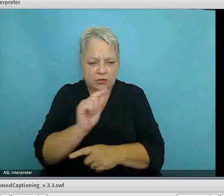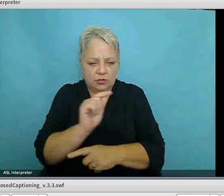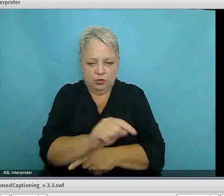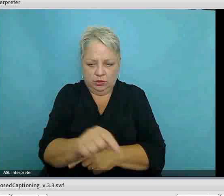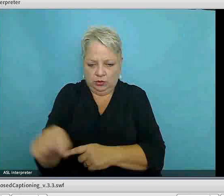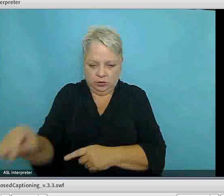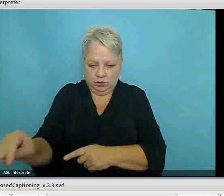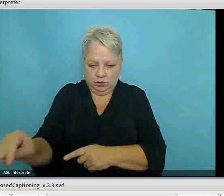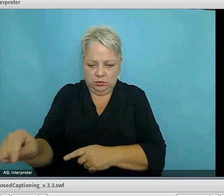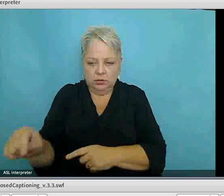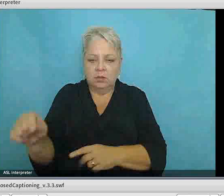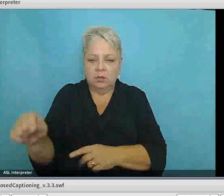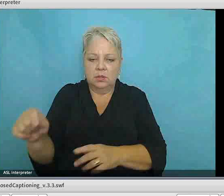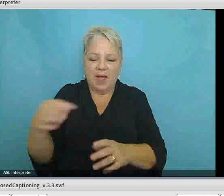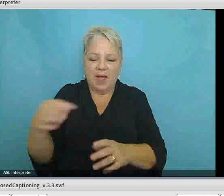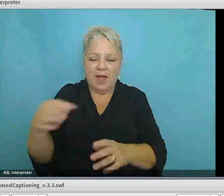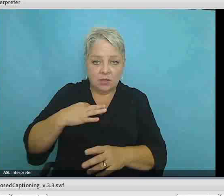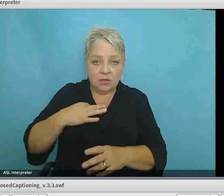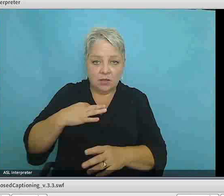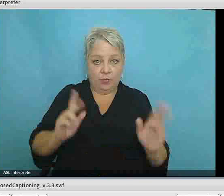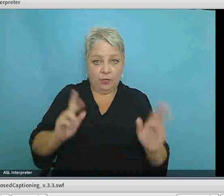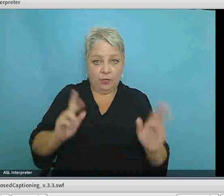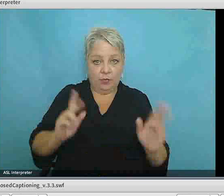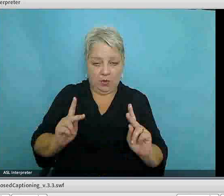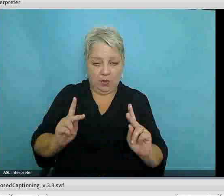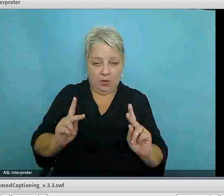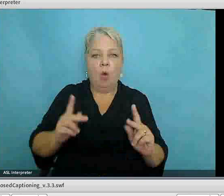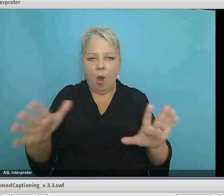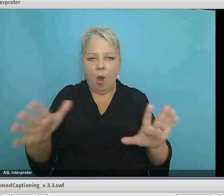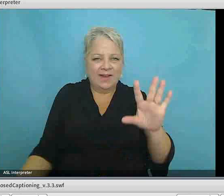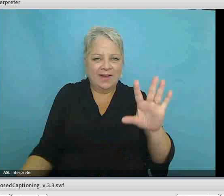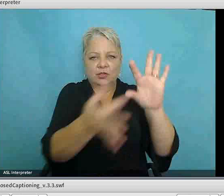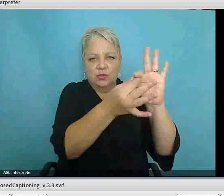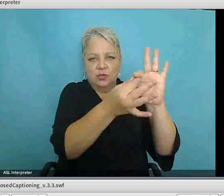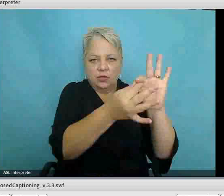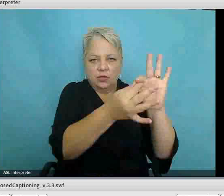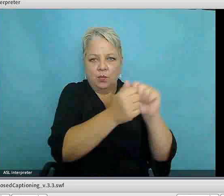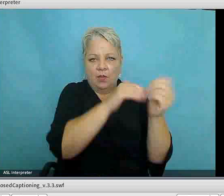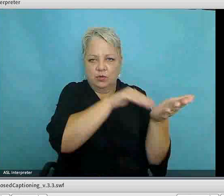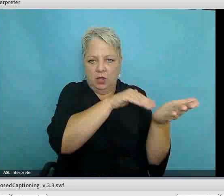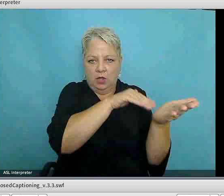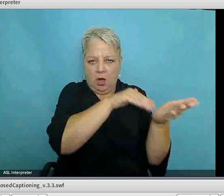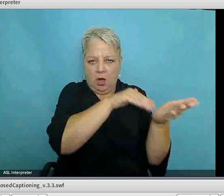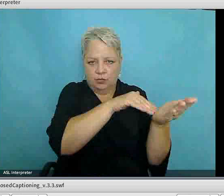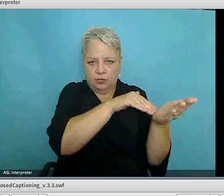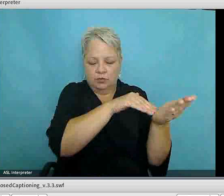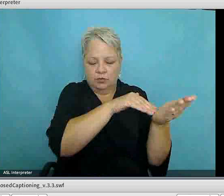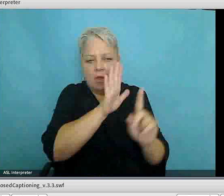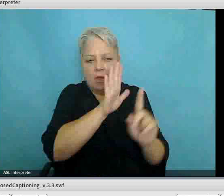And we will try very hard to make sure that the folks that we auto-assign are auto-assigned